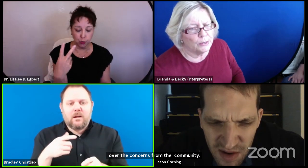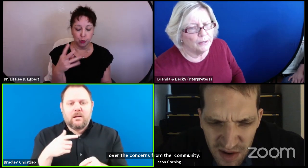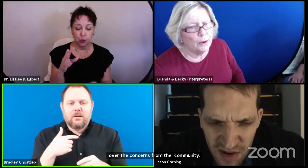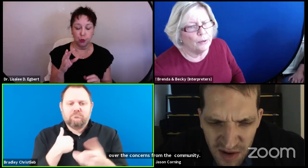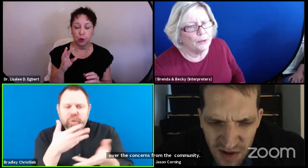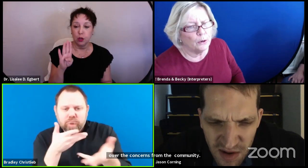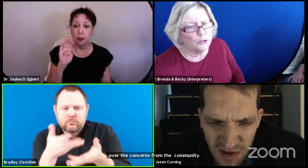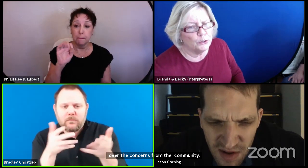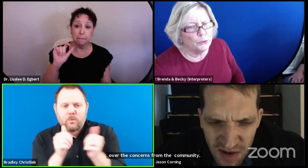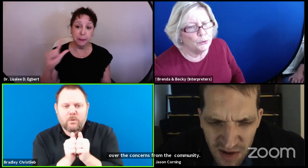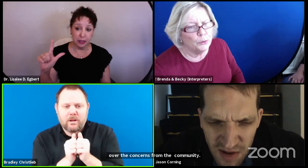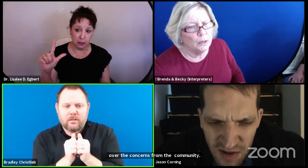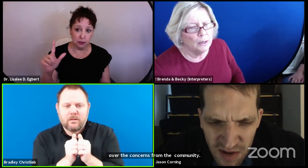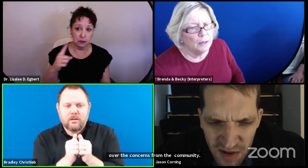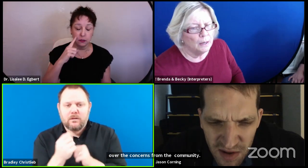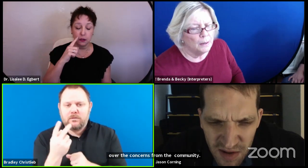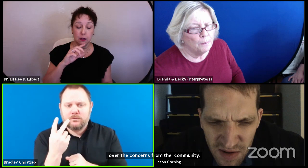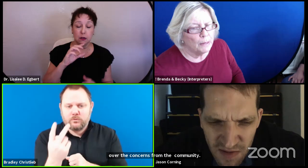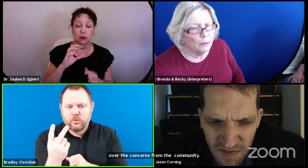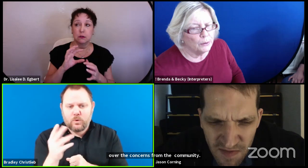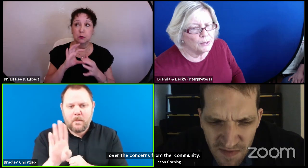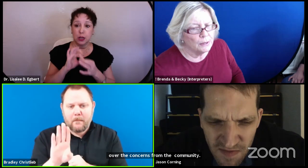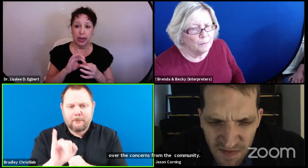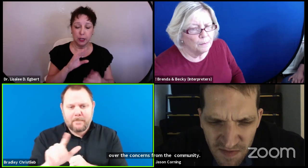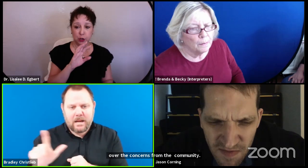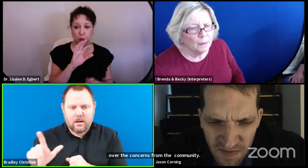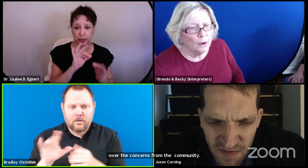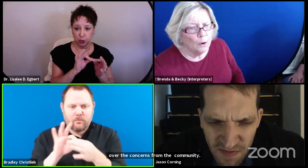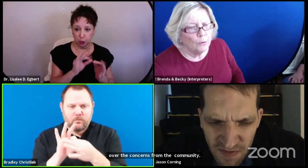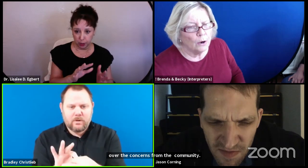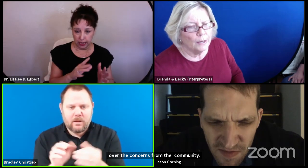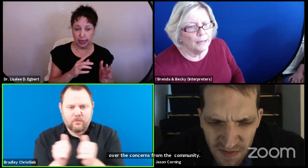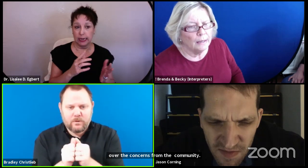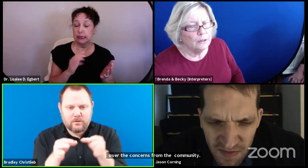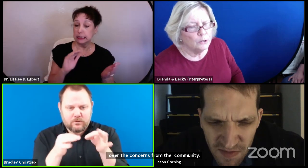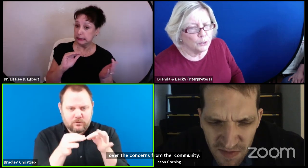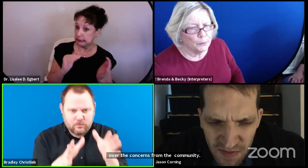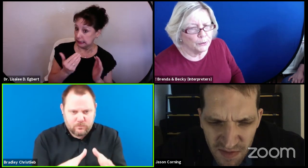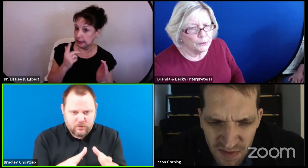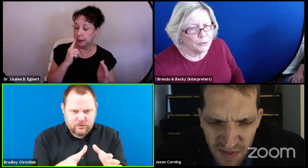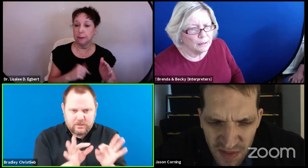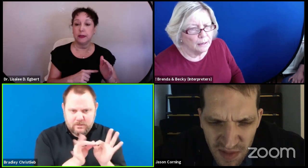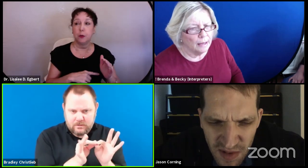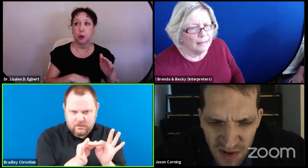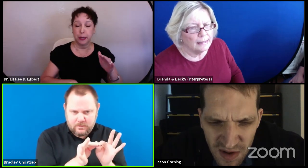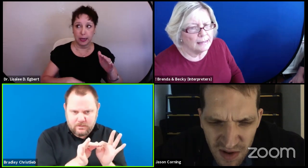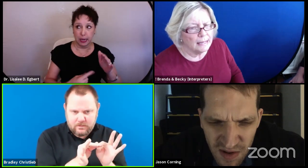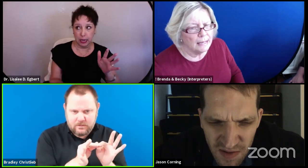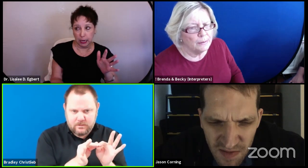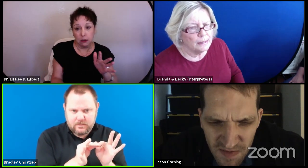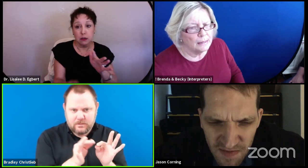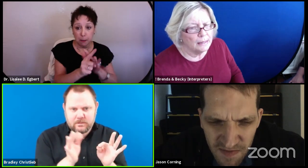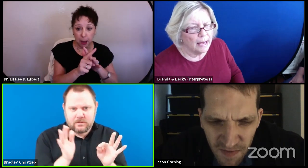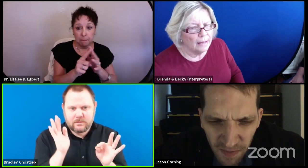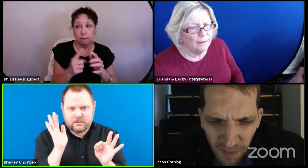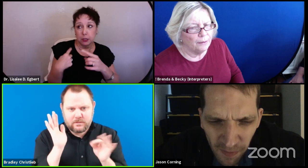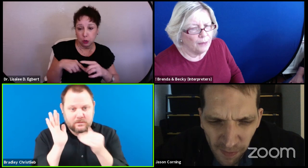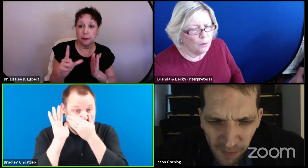I know that there are two bills regarding interpreters, and it seems that they will